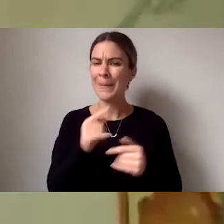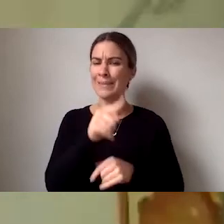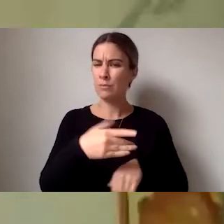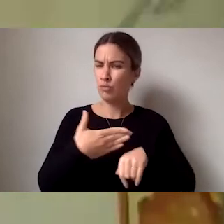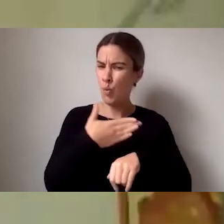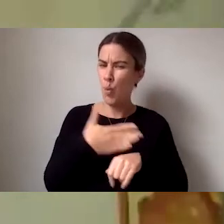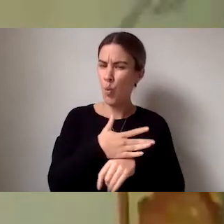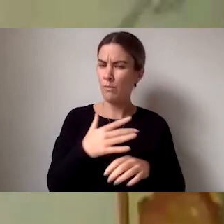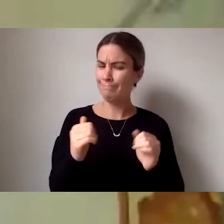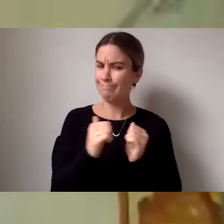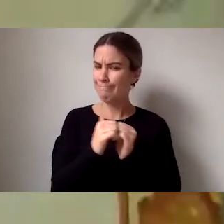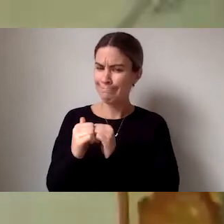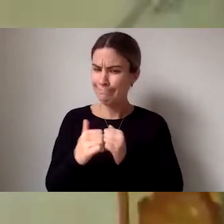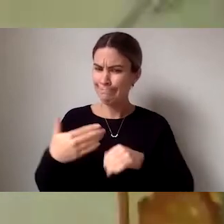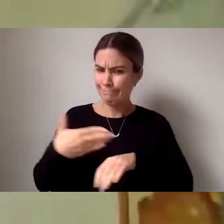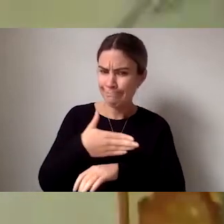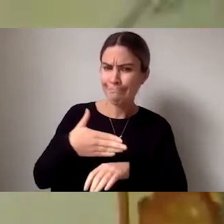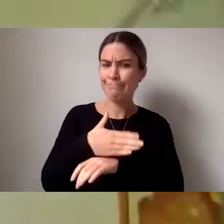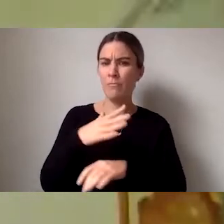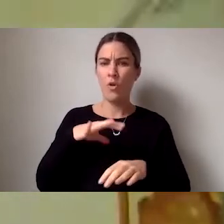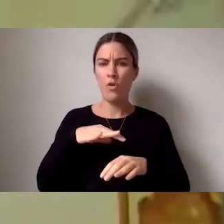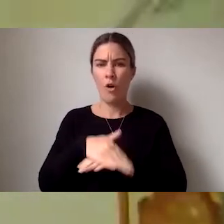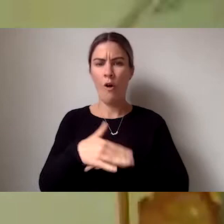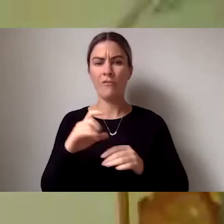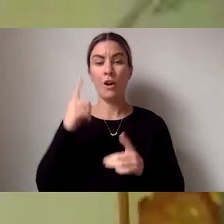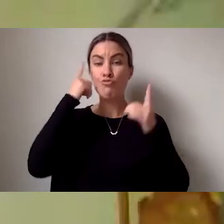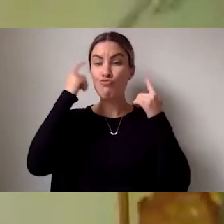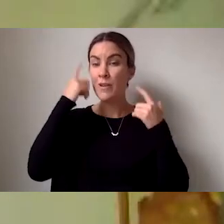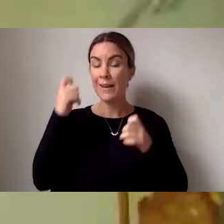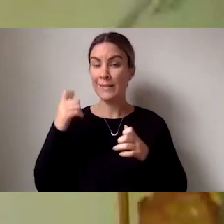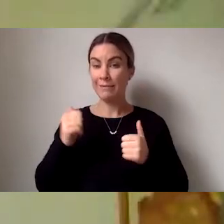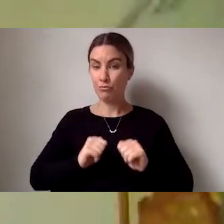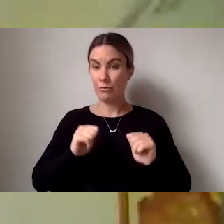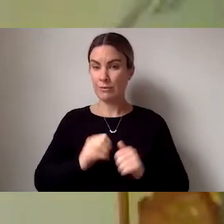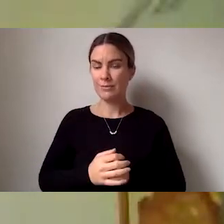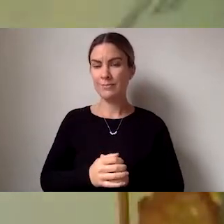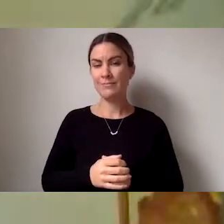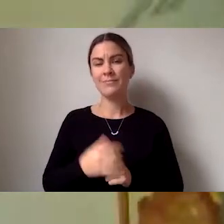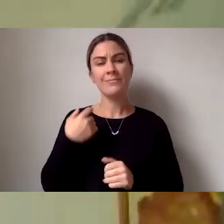I also want to acknowledge that Vincent is joining us today from Melbourne. Our thoughts are anyone in Melbourne,